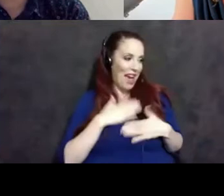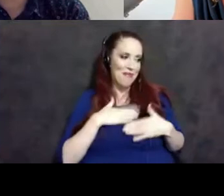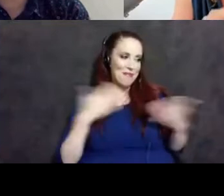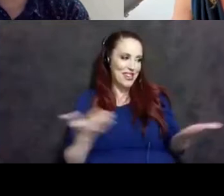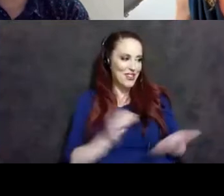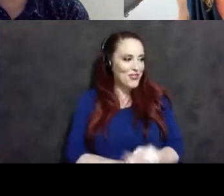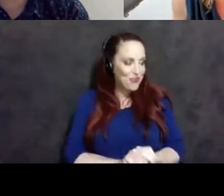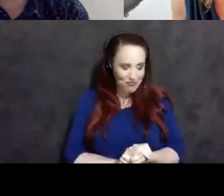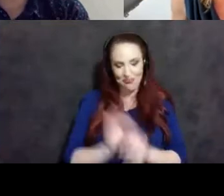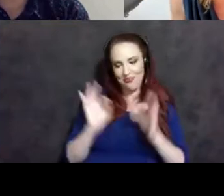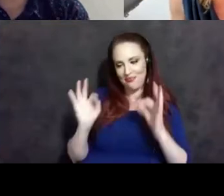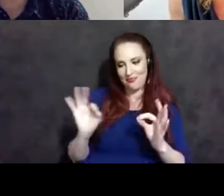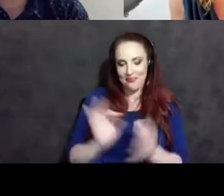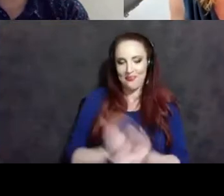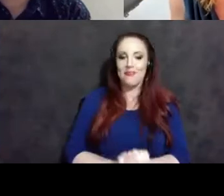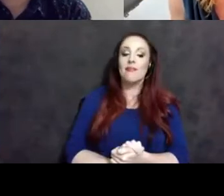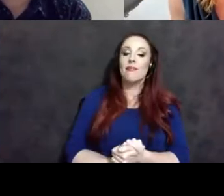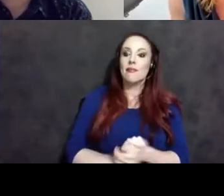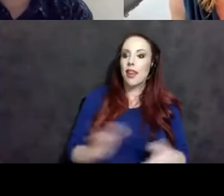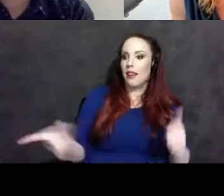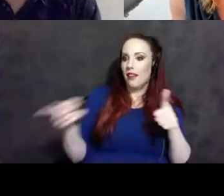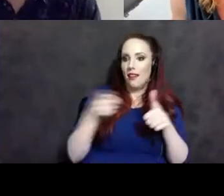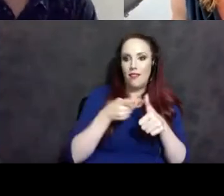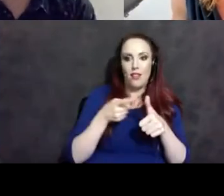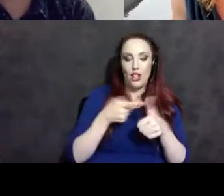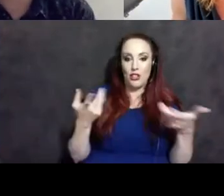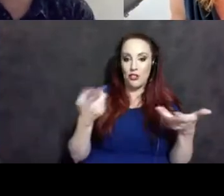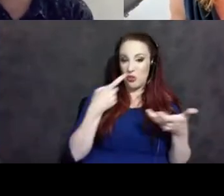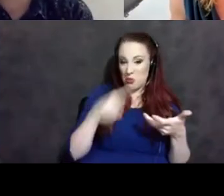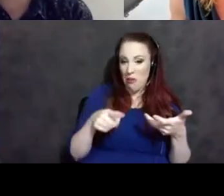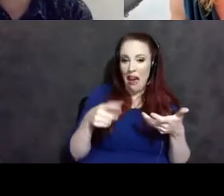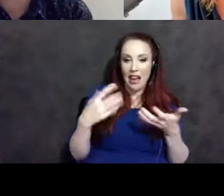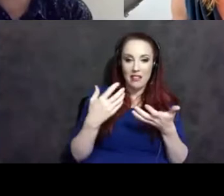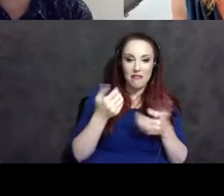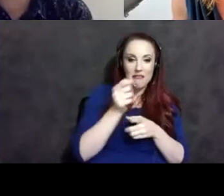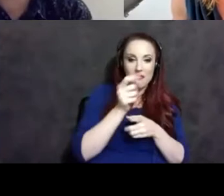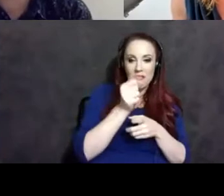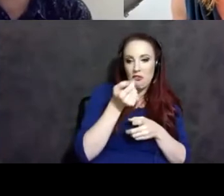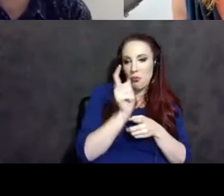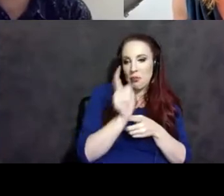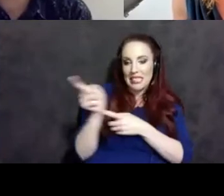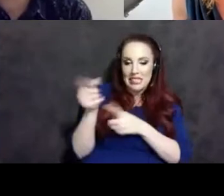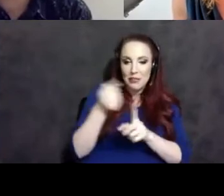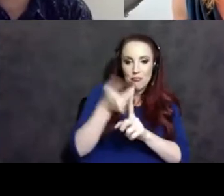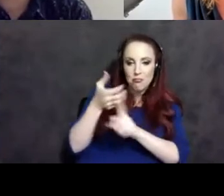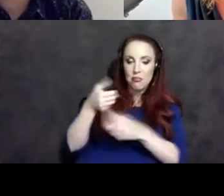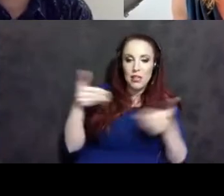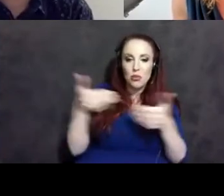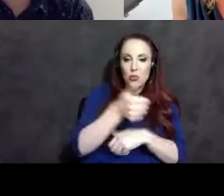Happy to be here. Awesome. So first, let's just, if you could each take a few moments to introduce yourselves and say a bit about your story.